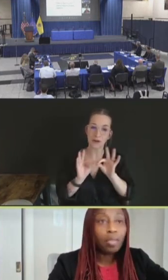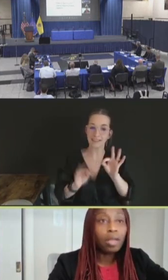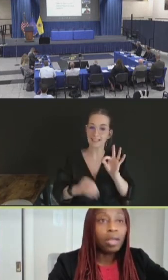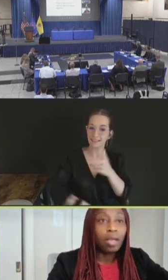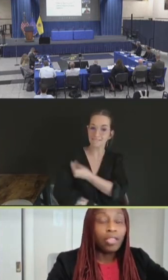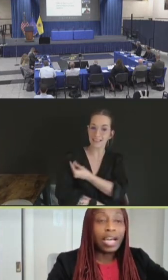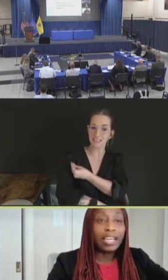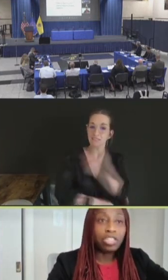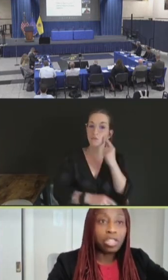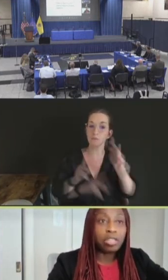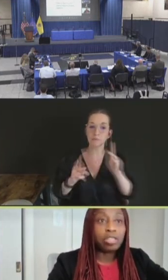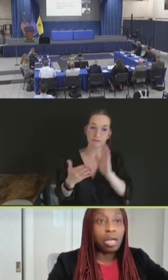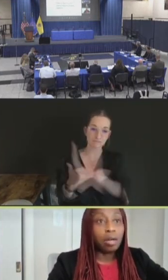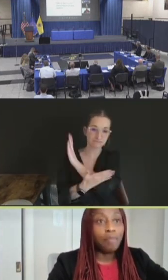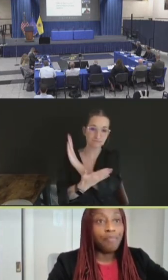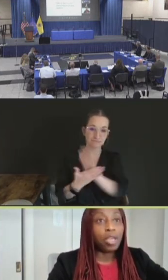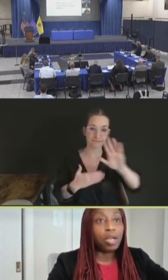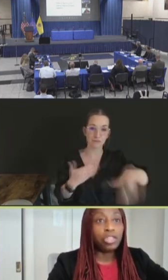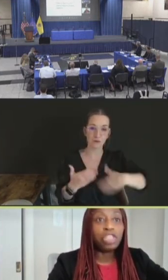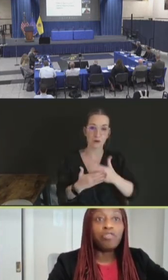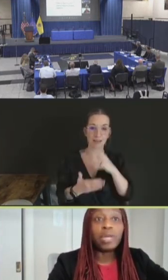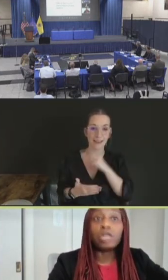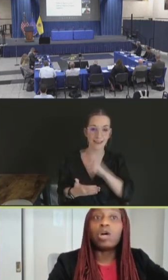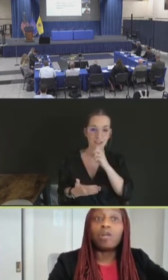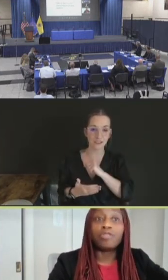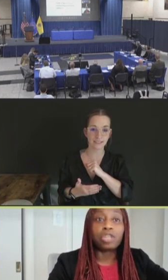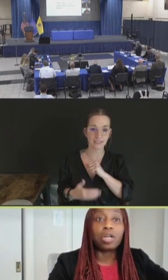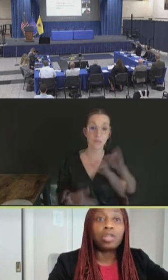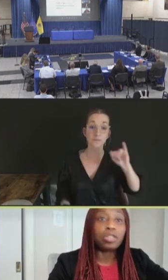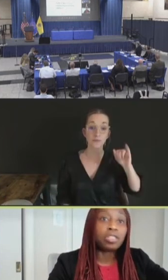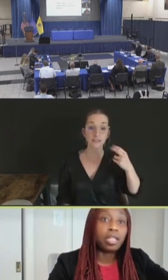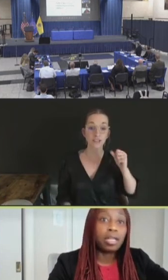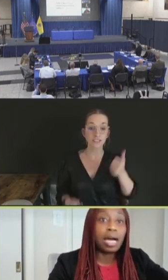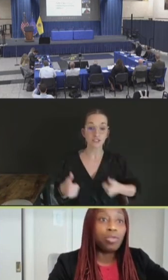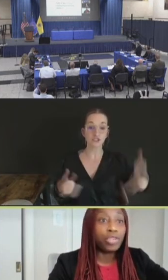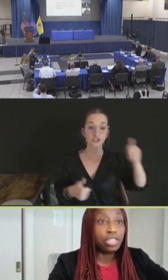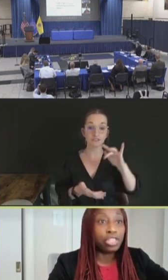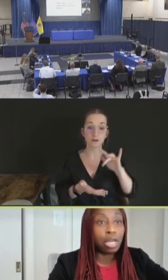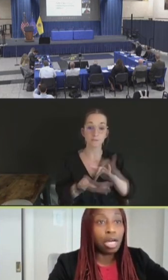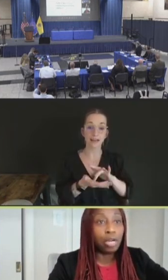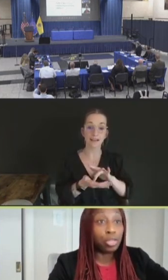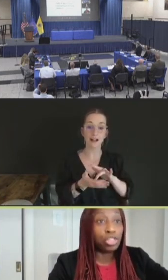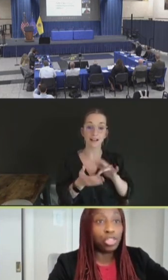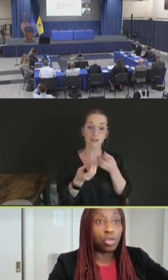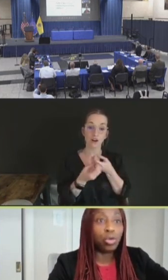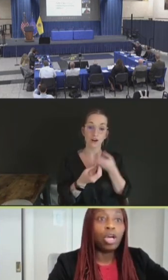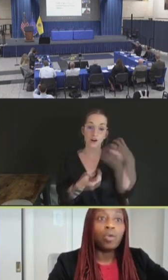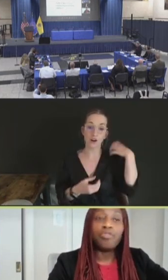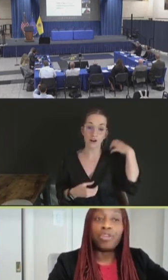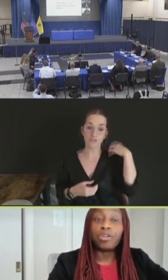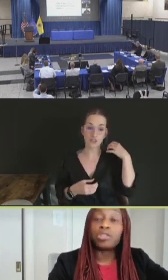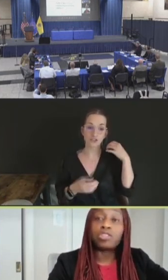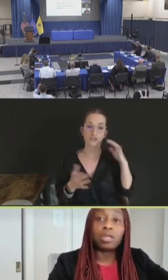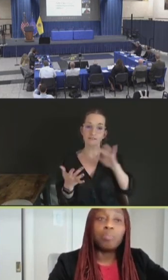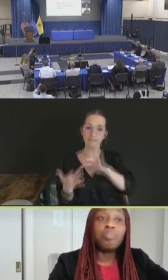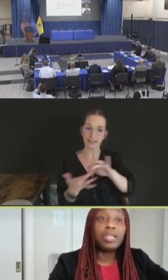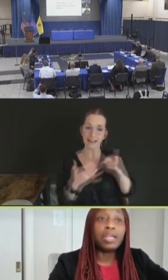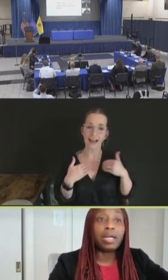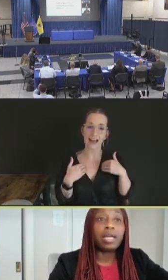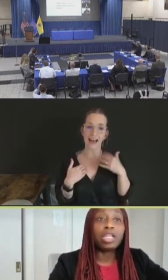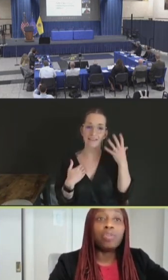The IHS chief medical officer conducted an outreach, a roadshow with various media and